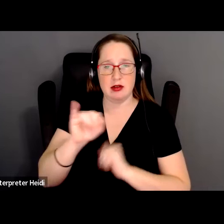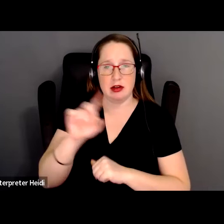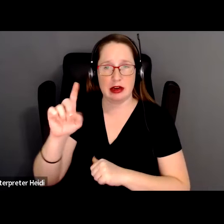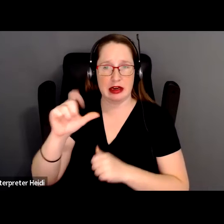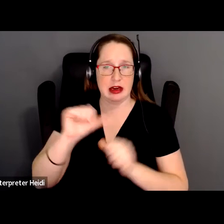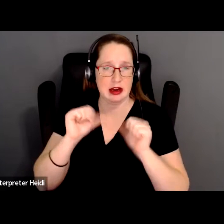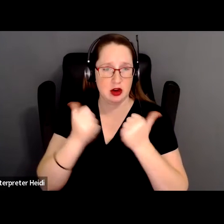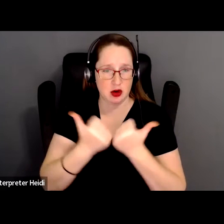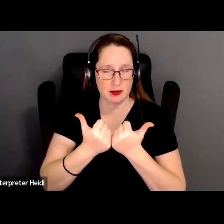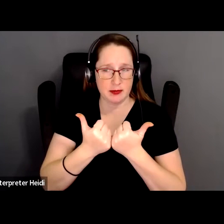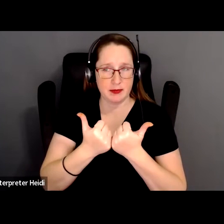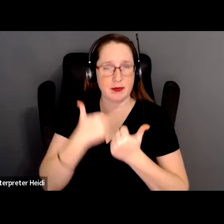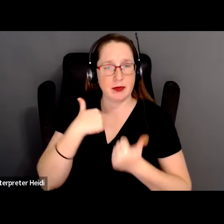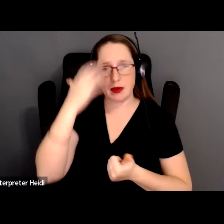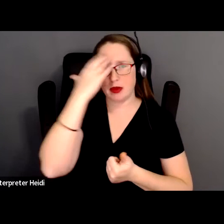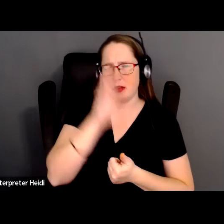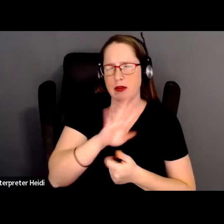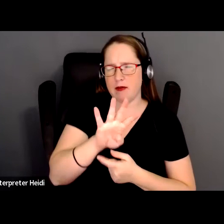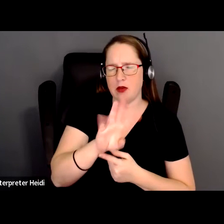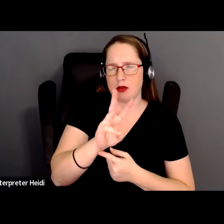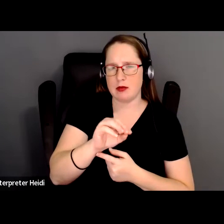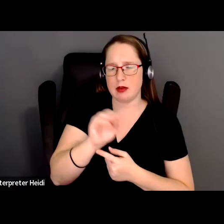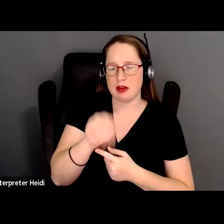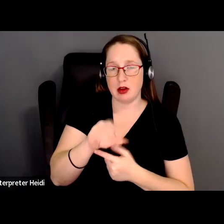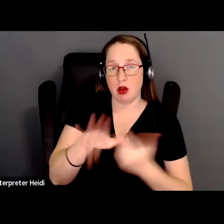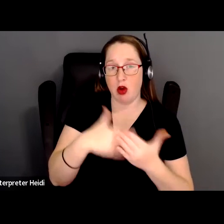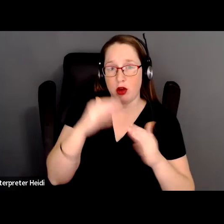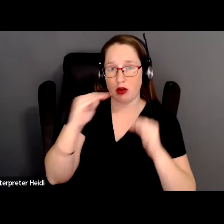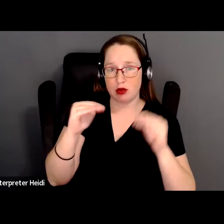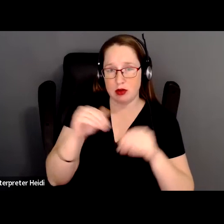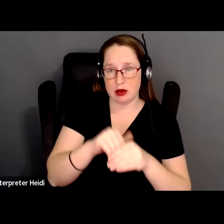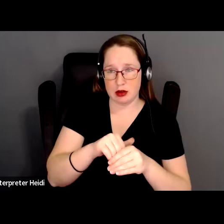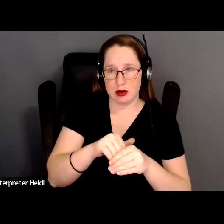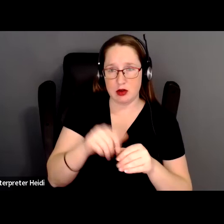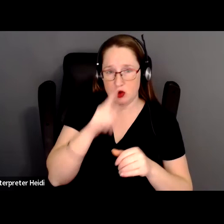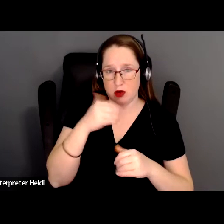we know that about 46% of all adults in the United States who haven't intellectual or